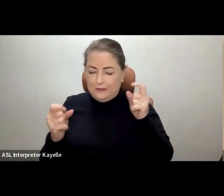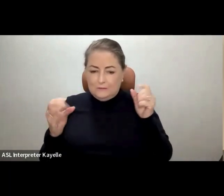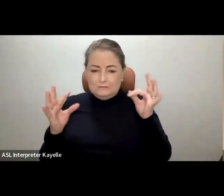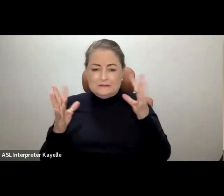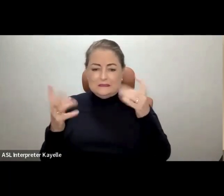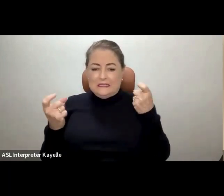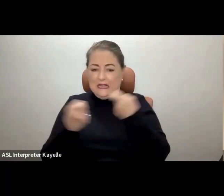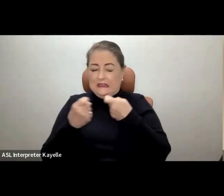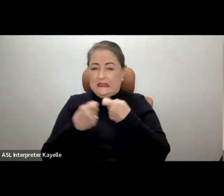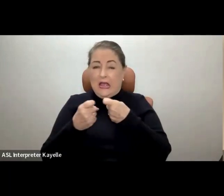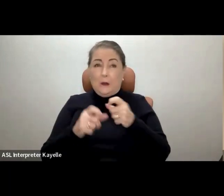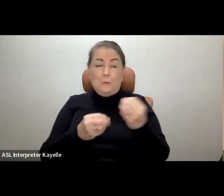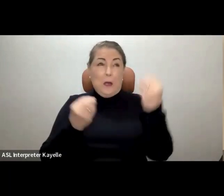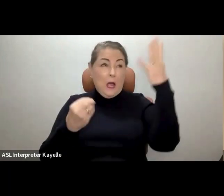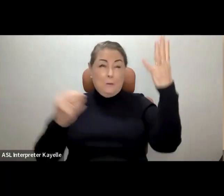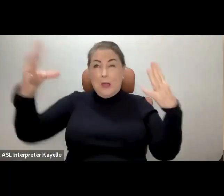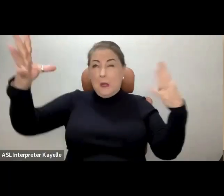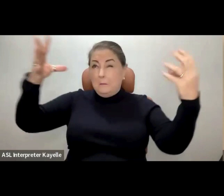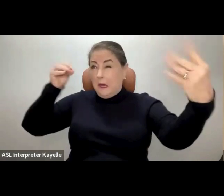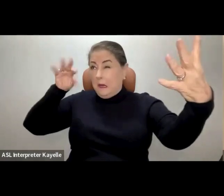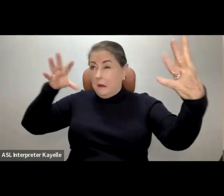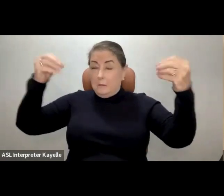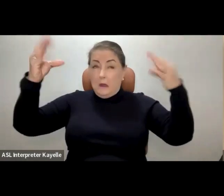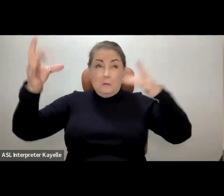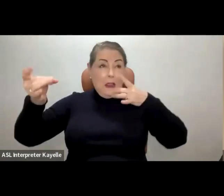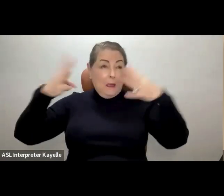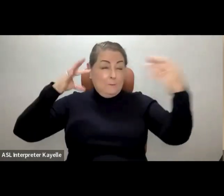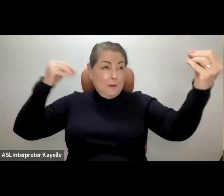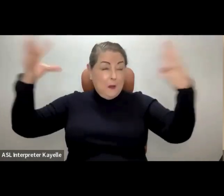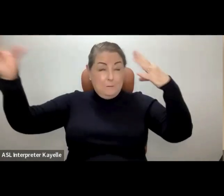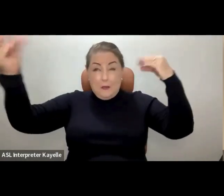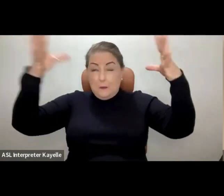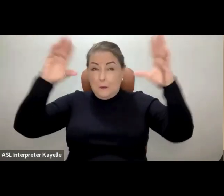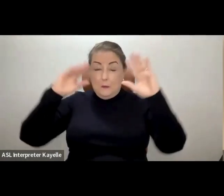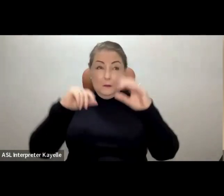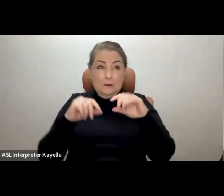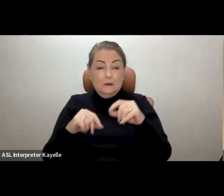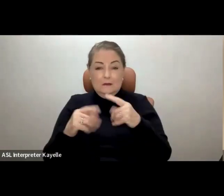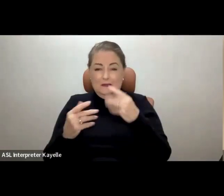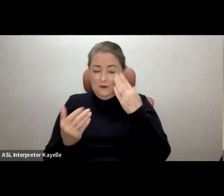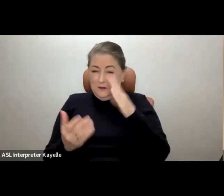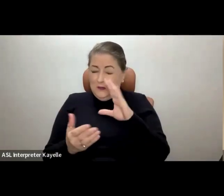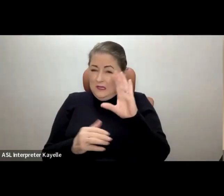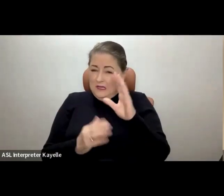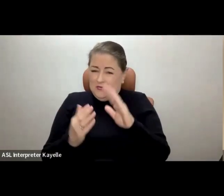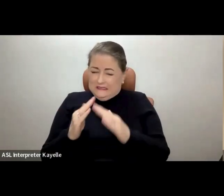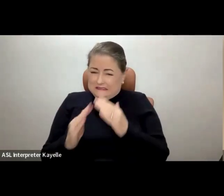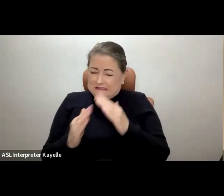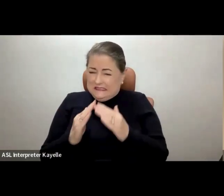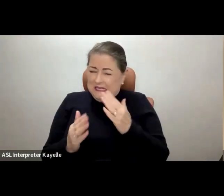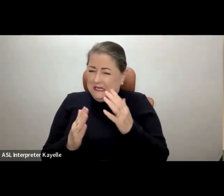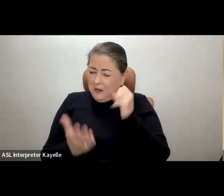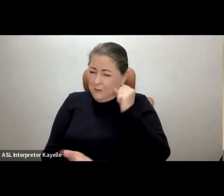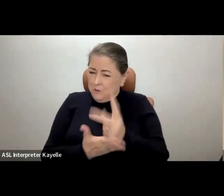signs that are up now in the city and how our city really approves those accessibility level. There's splashing lights